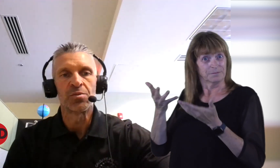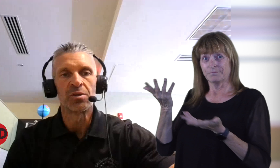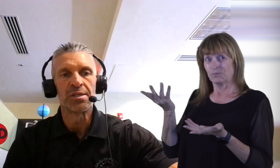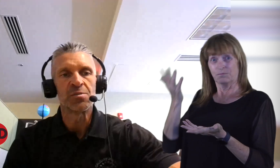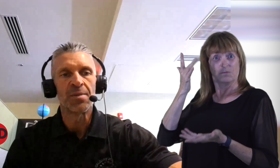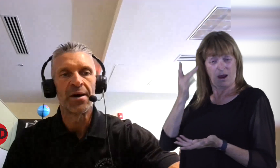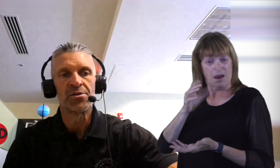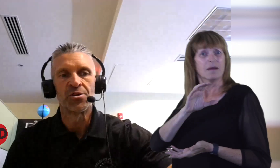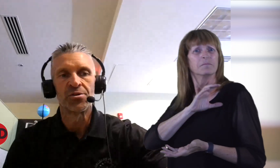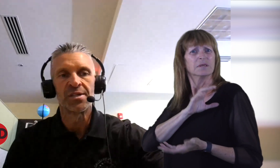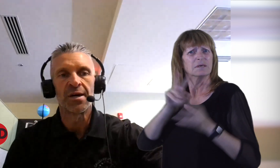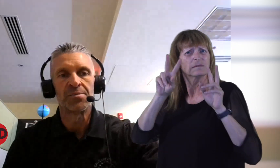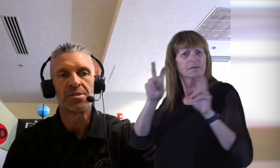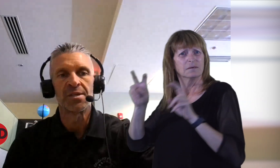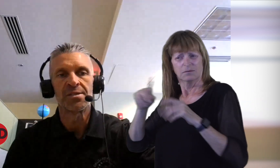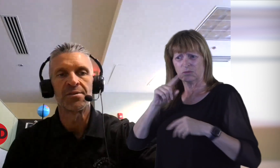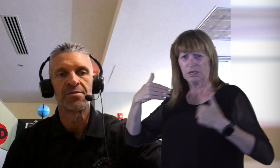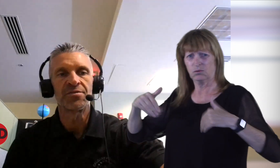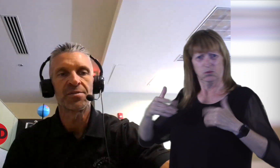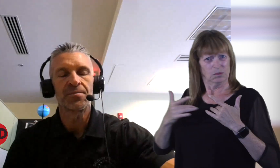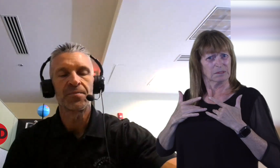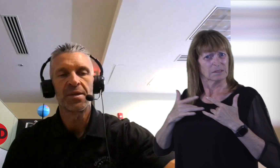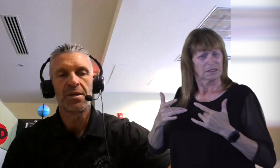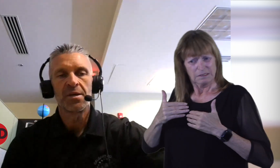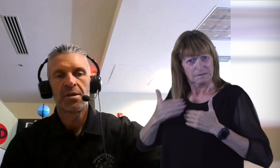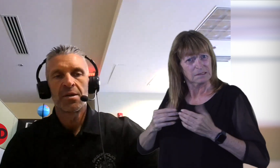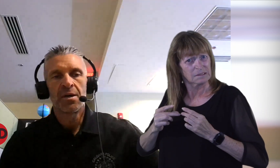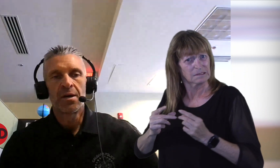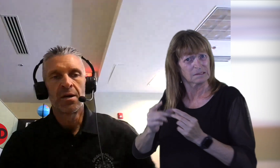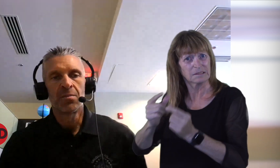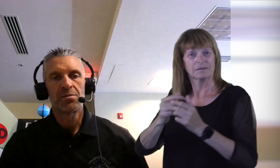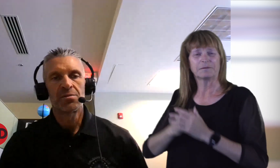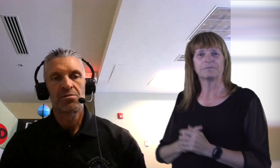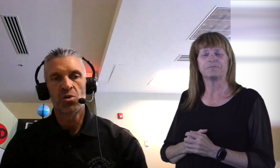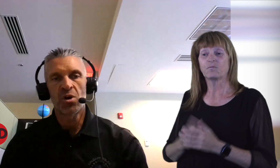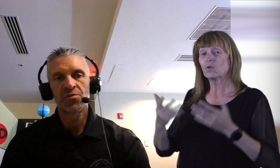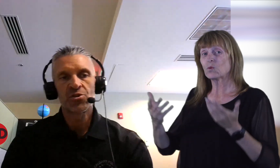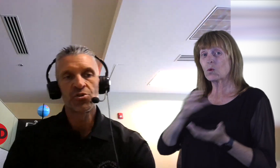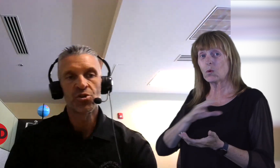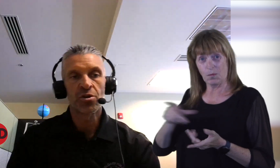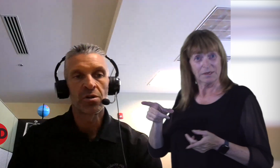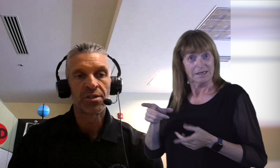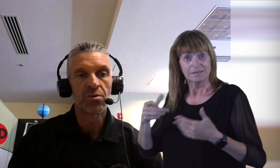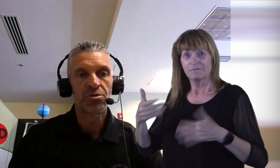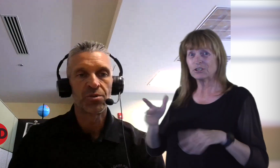needed access to ASL interpreters, as police matters are time